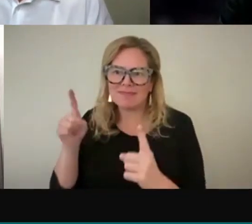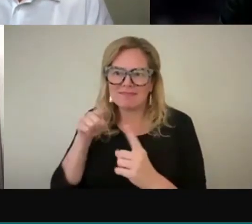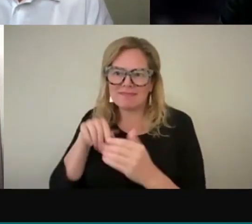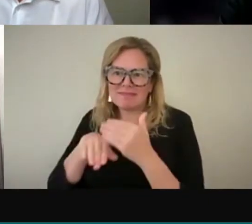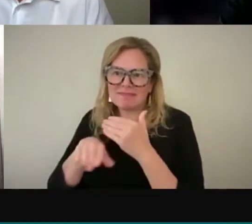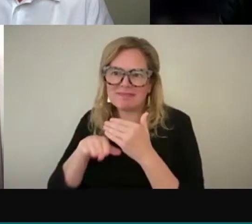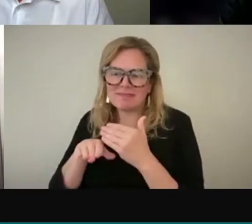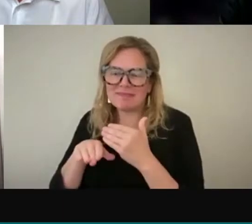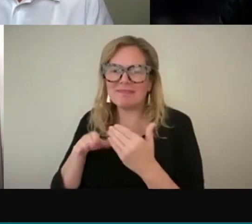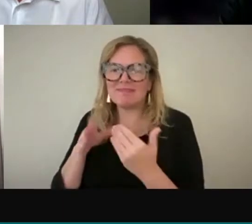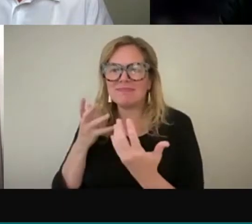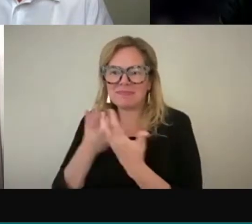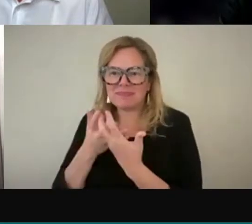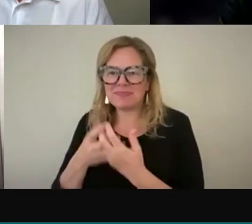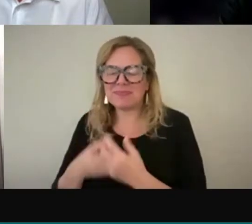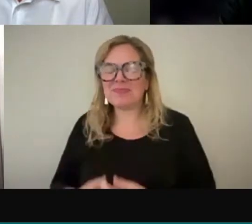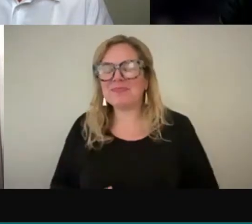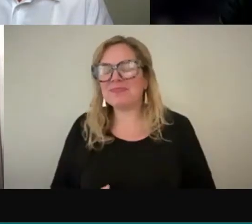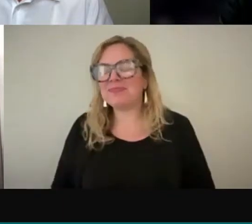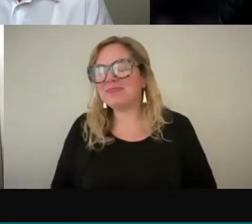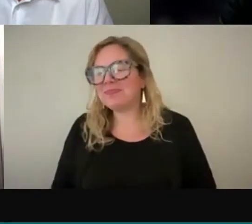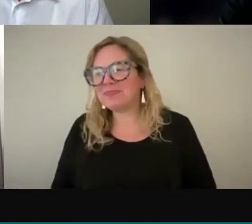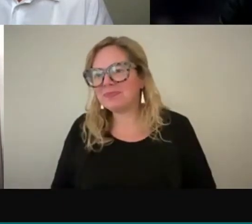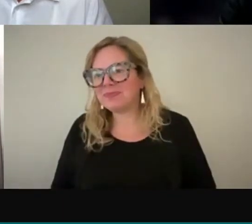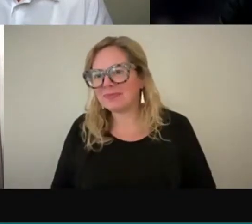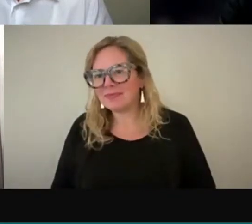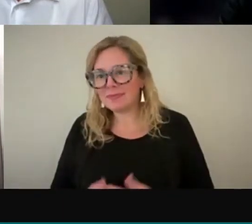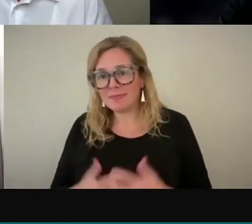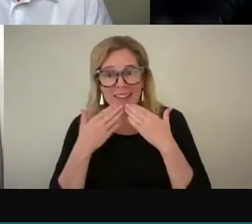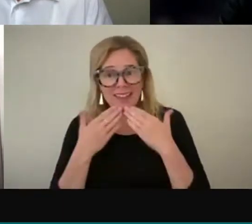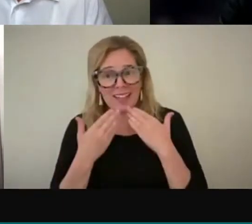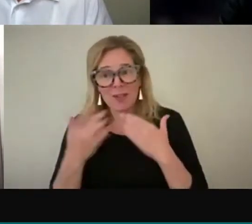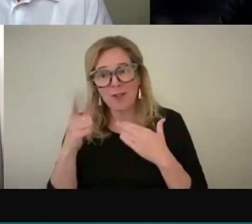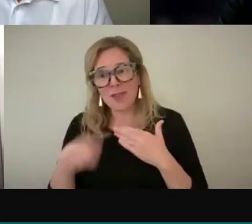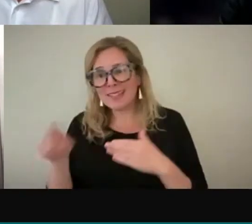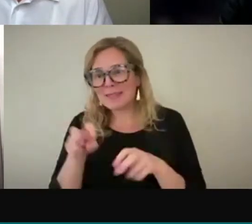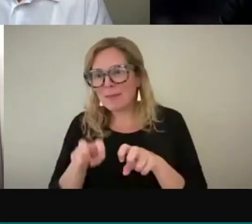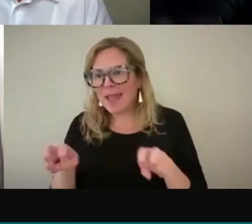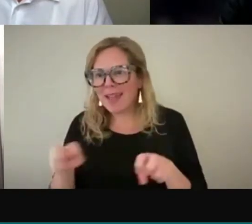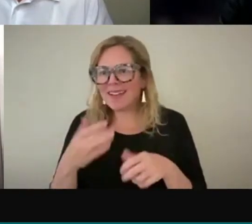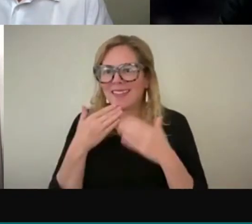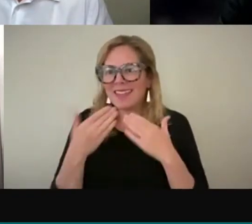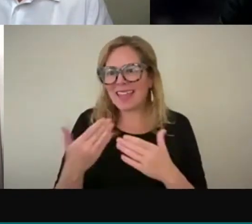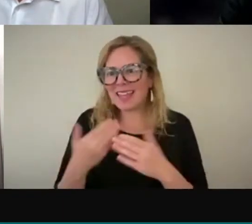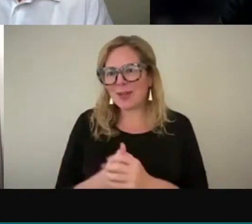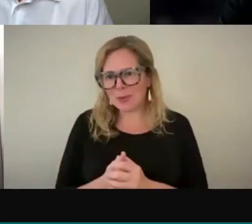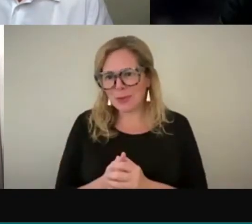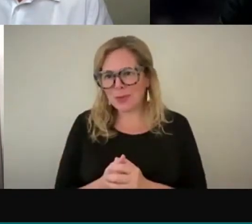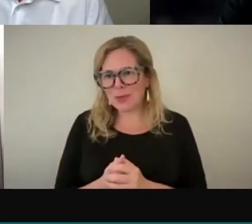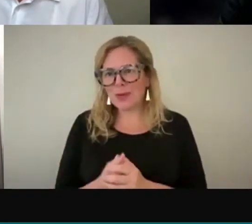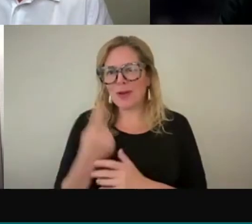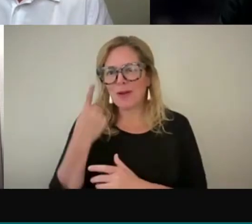I wanna thank you again, for this terrific panel. Thank you so much to SMADIE and Stanford for